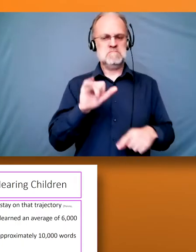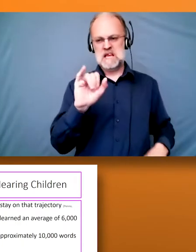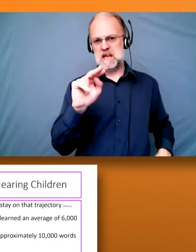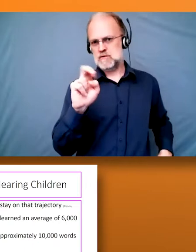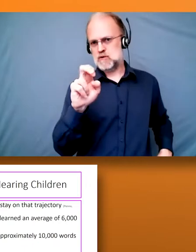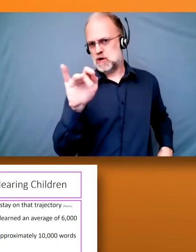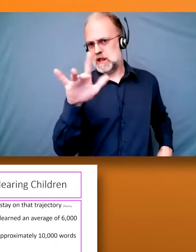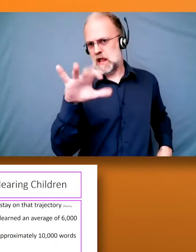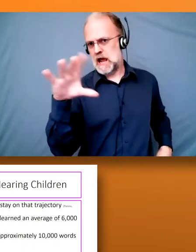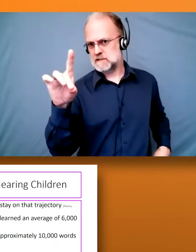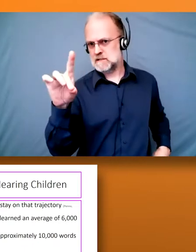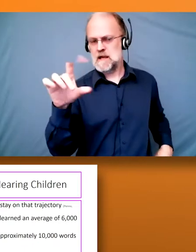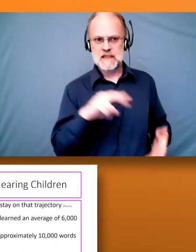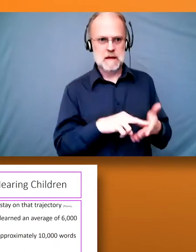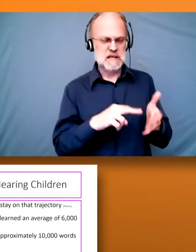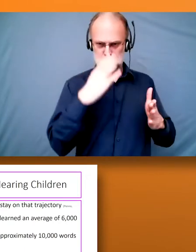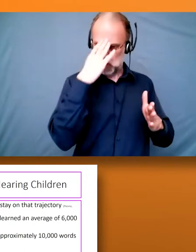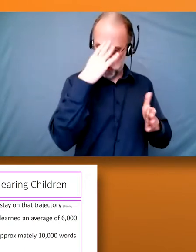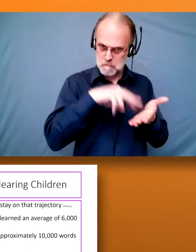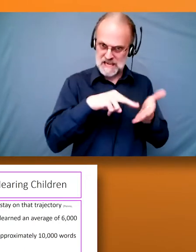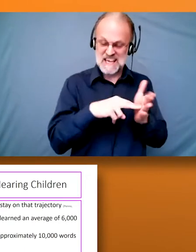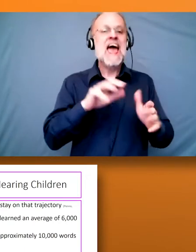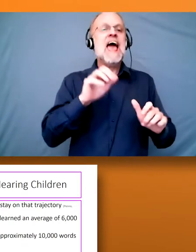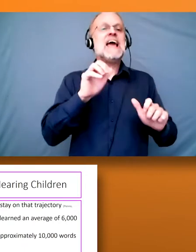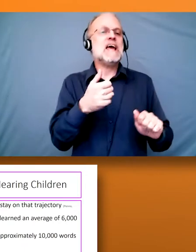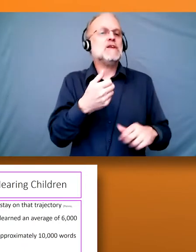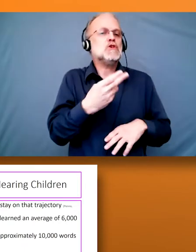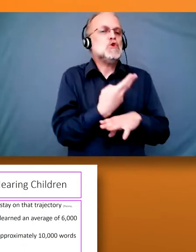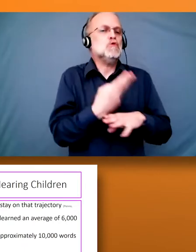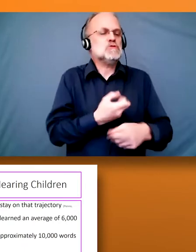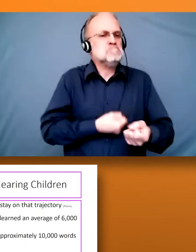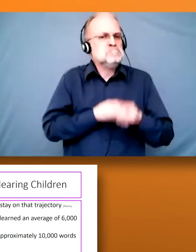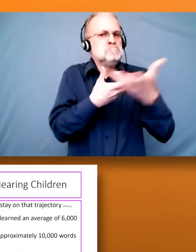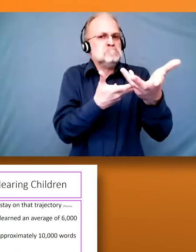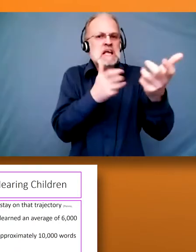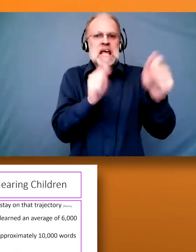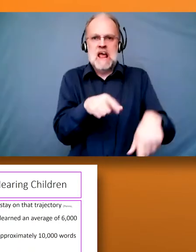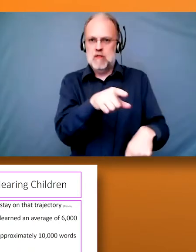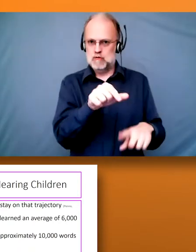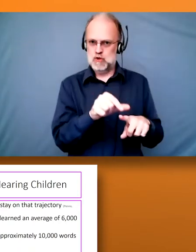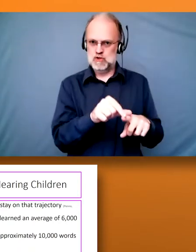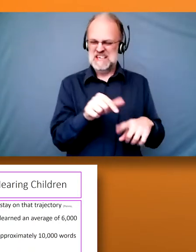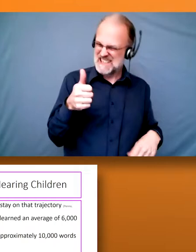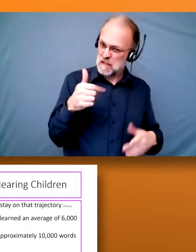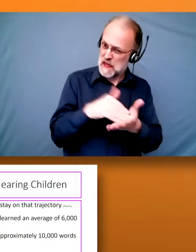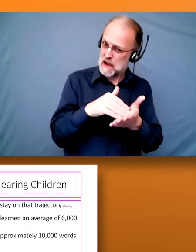meaning they know what they mean and they can use them in a sentence. So it's part of their own vocabulary.